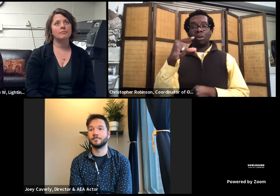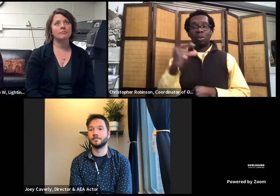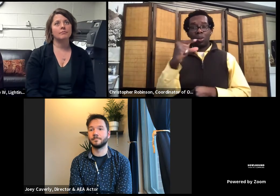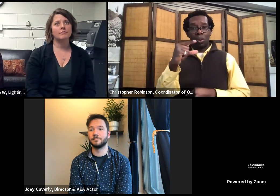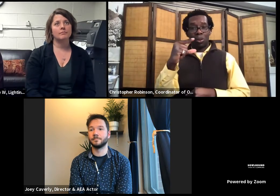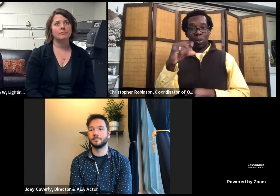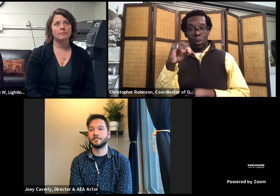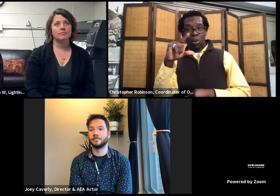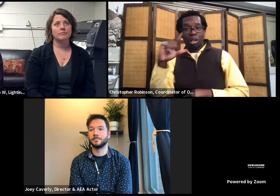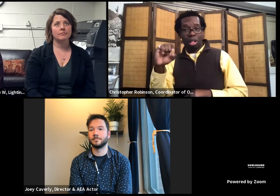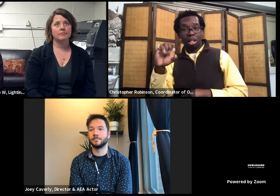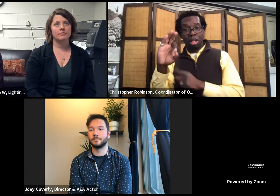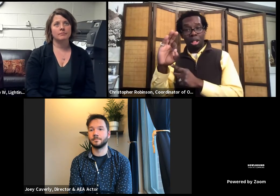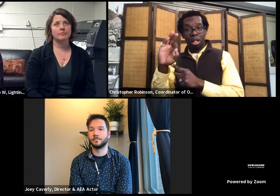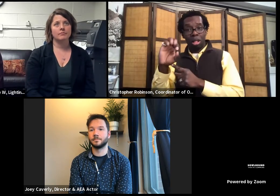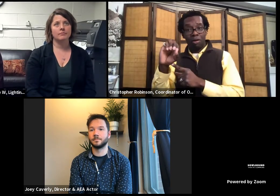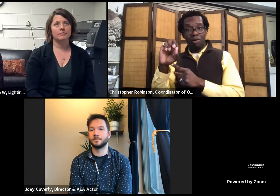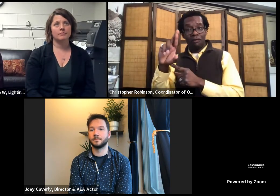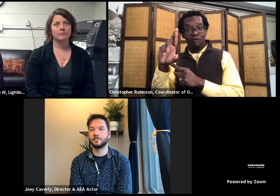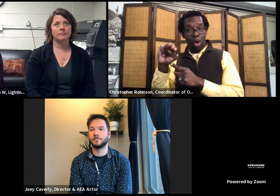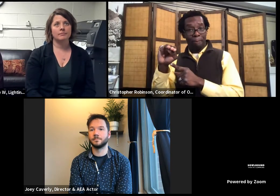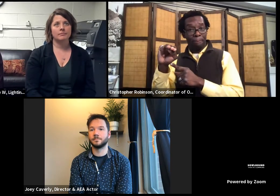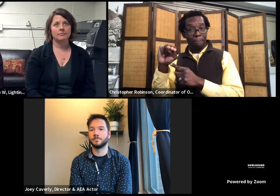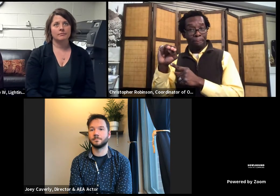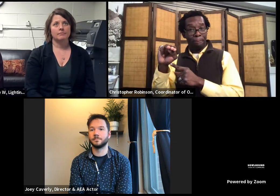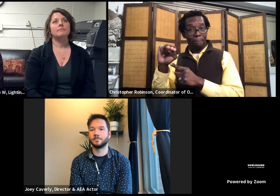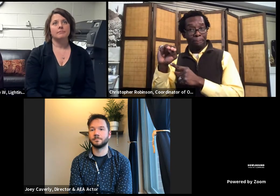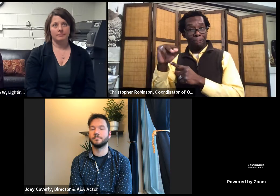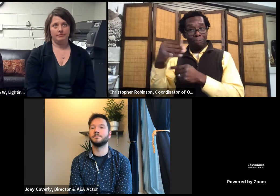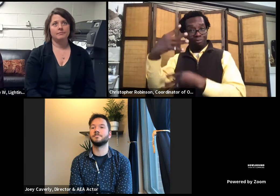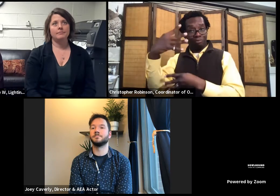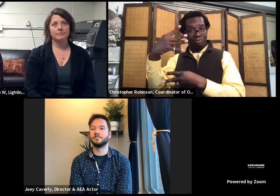They made on Google Form,